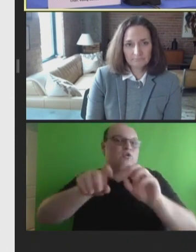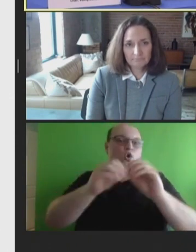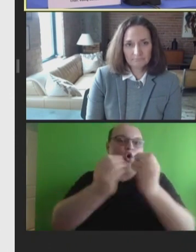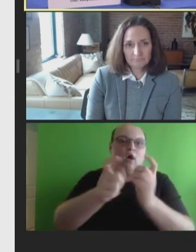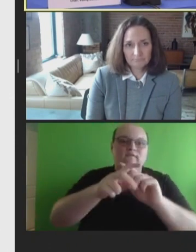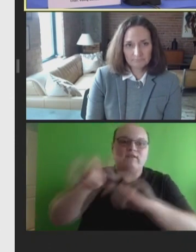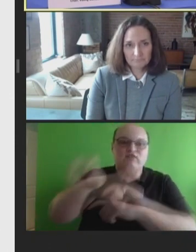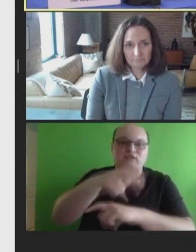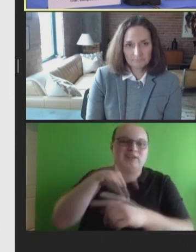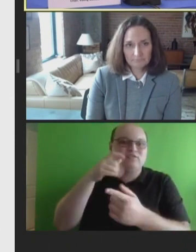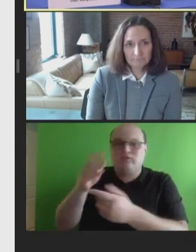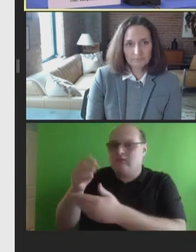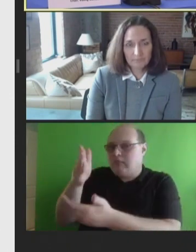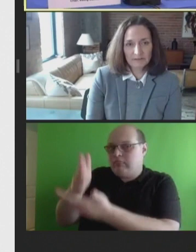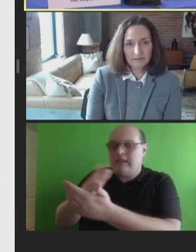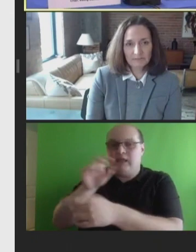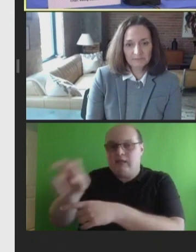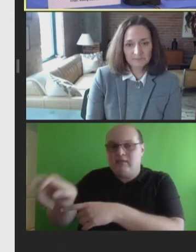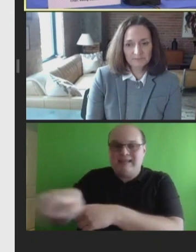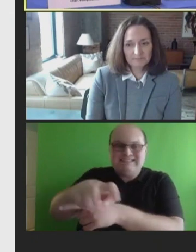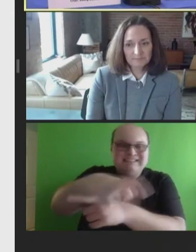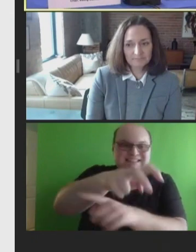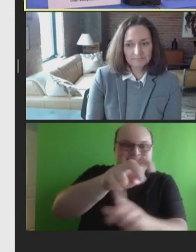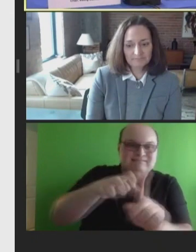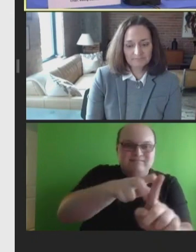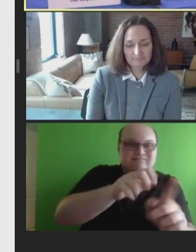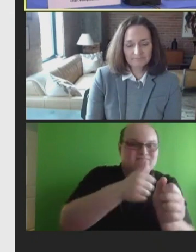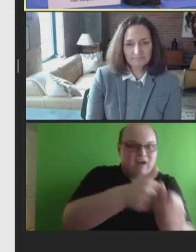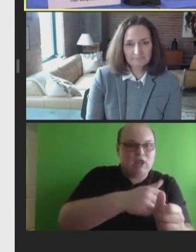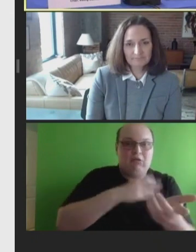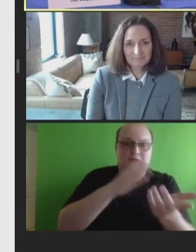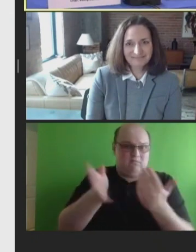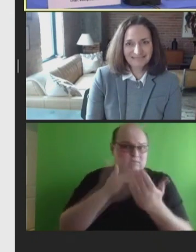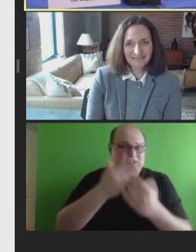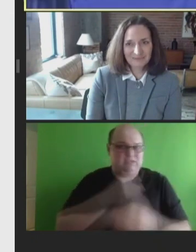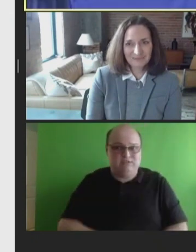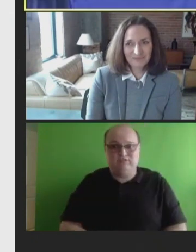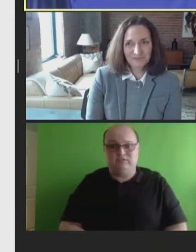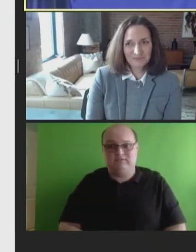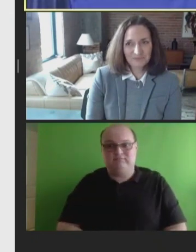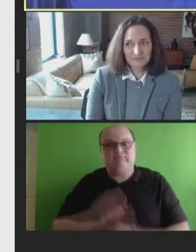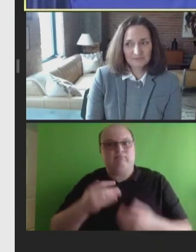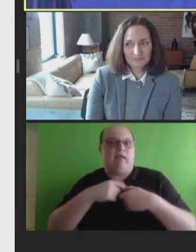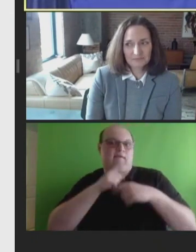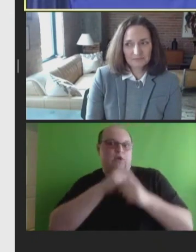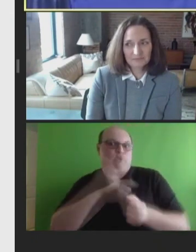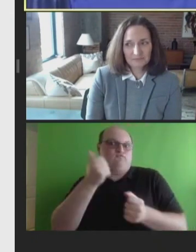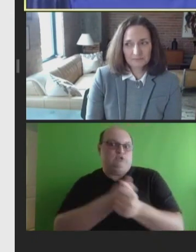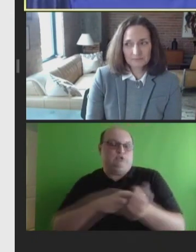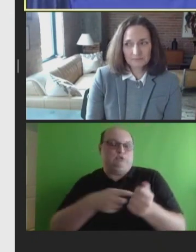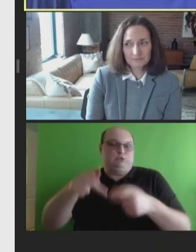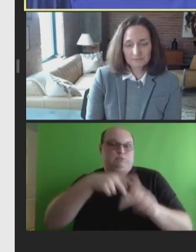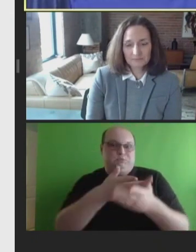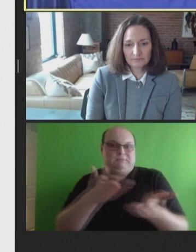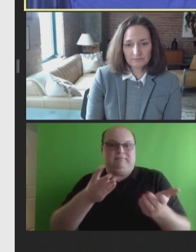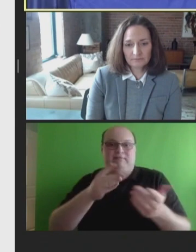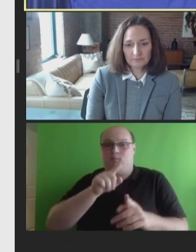Georgina Peacock: Yeah. I mean, I -- and I guess I don't have answers to all of you -- the questions that you posed. But I think, you know,